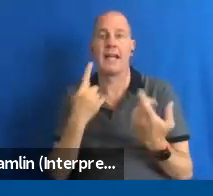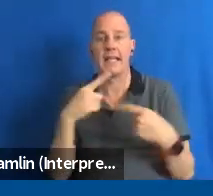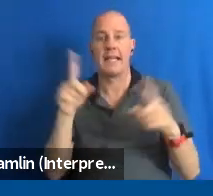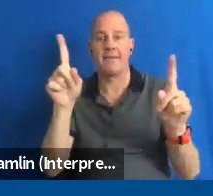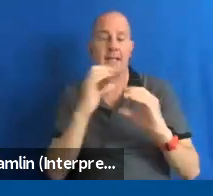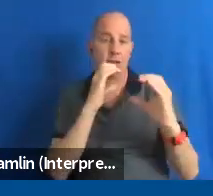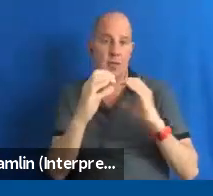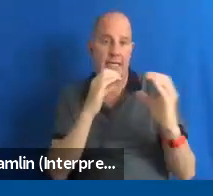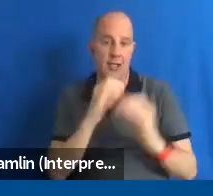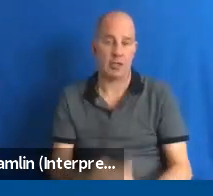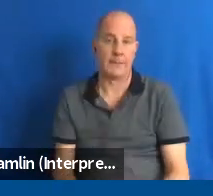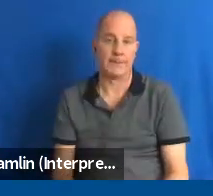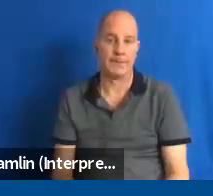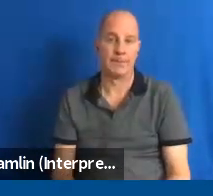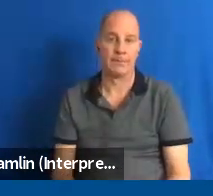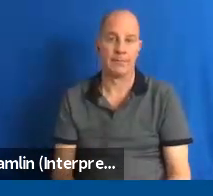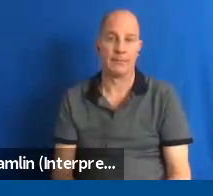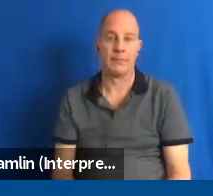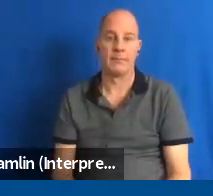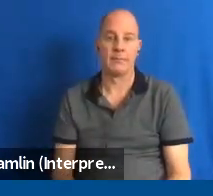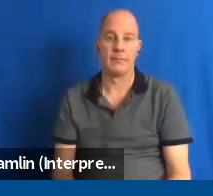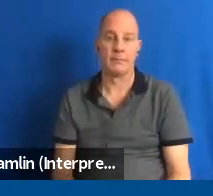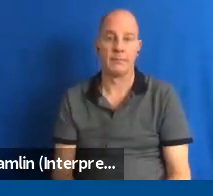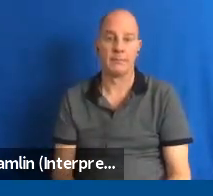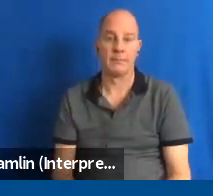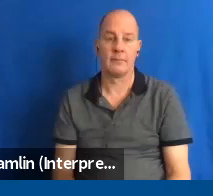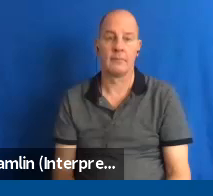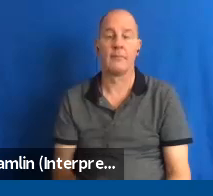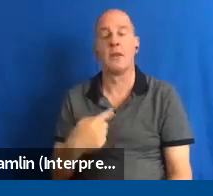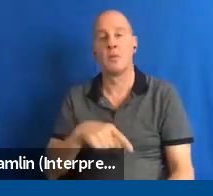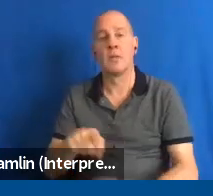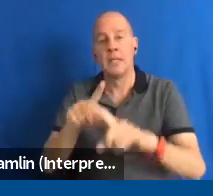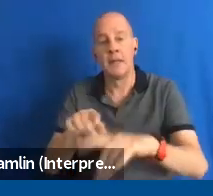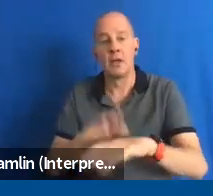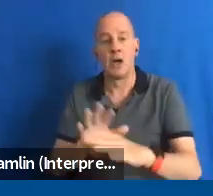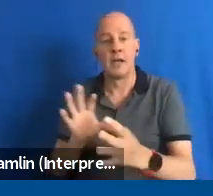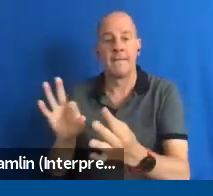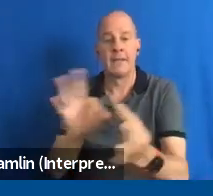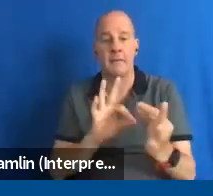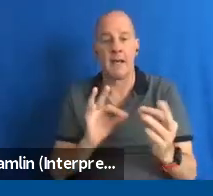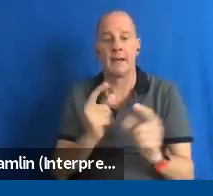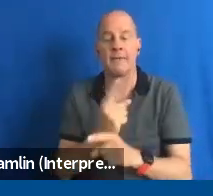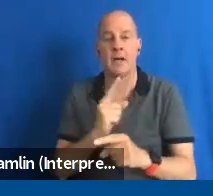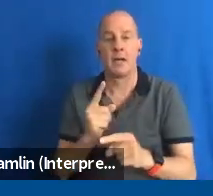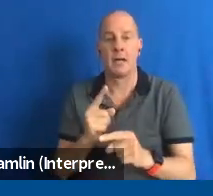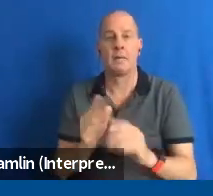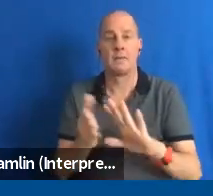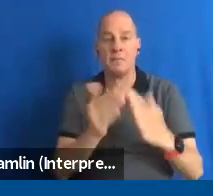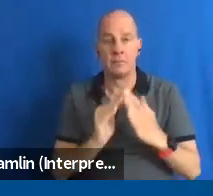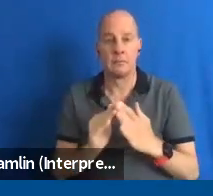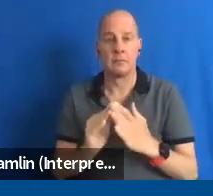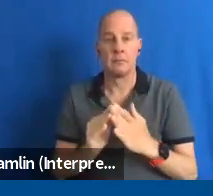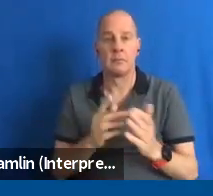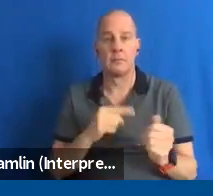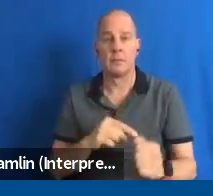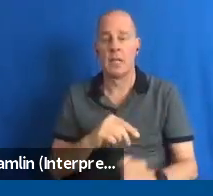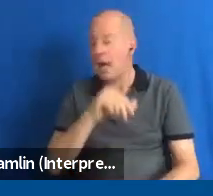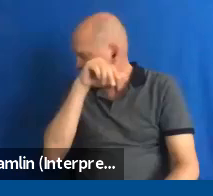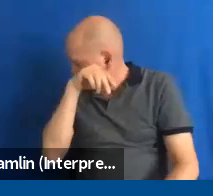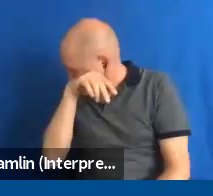So, again, as we depend on feedback from the community, we want to get that feedback from